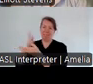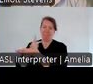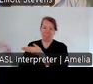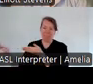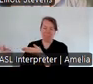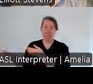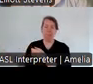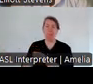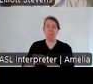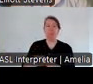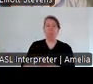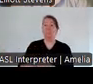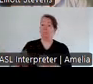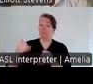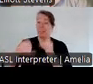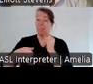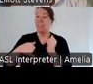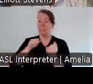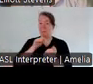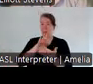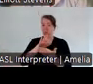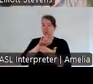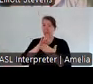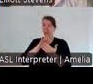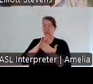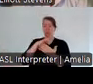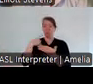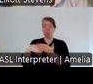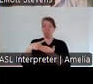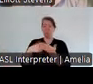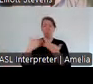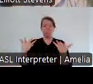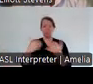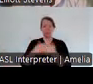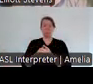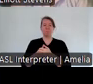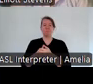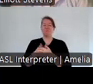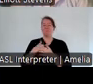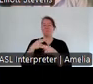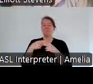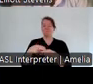Um, the last approach that I would like to - to talk about is, I call it, teaching top things,